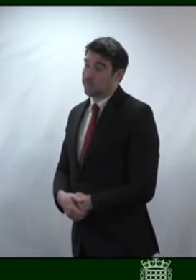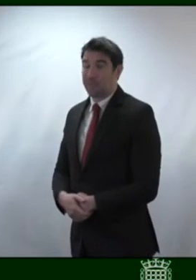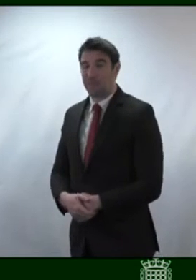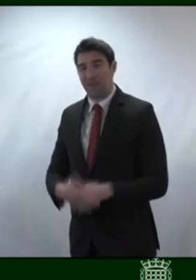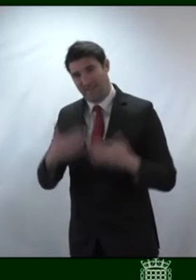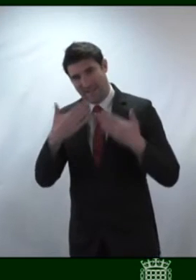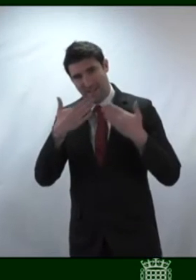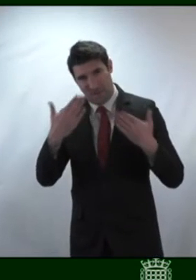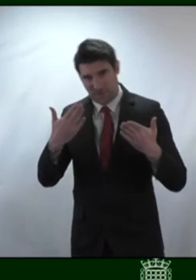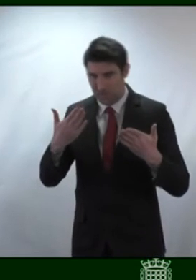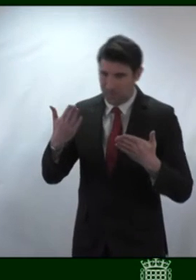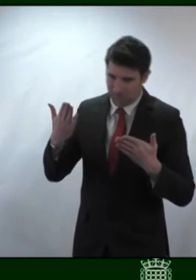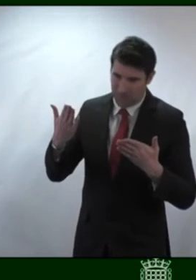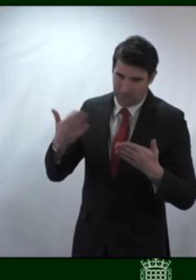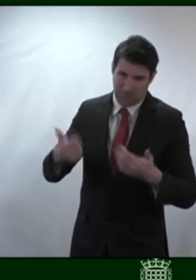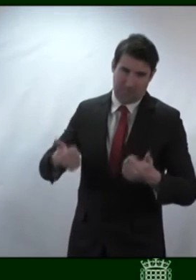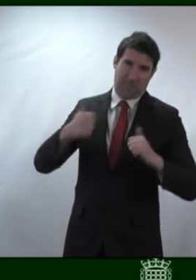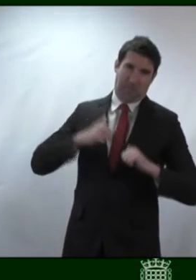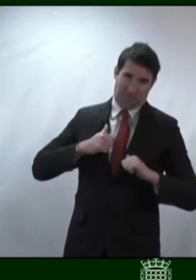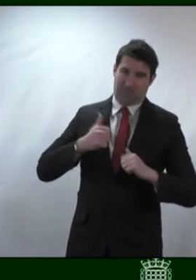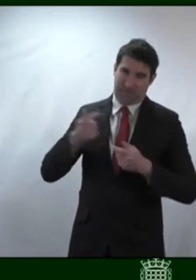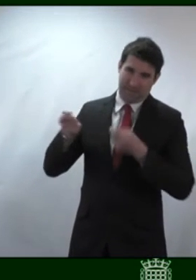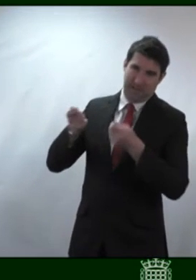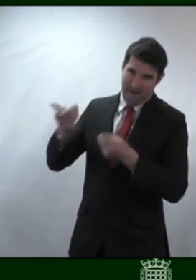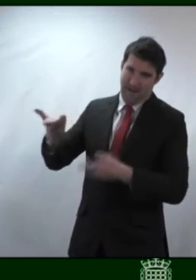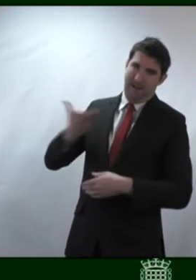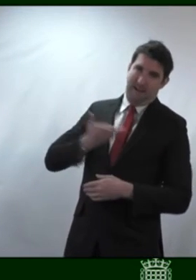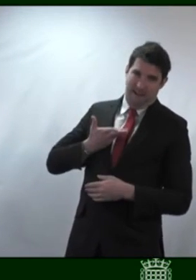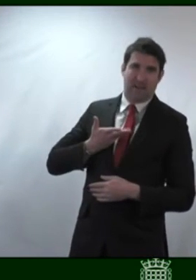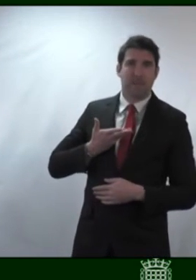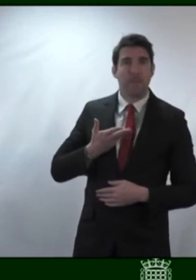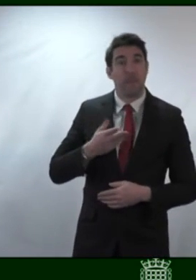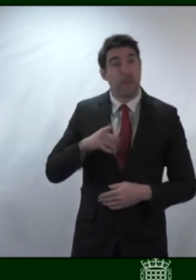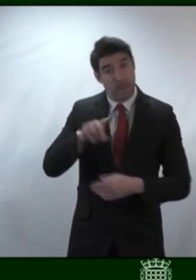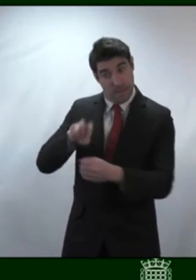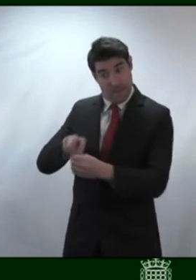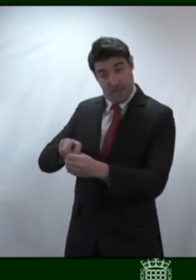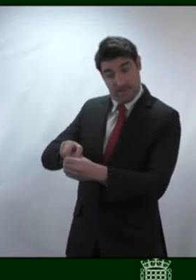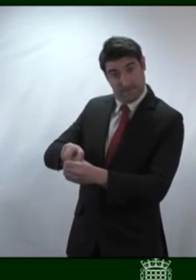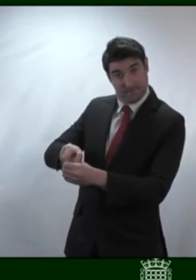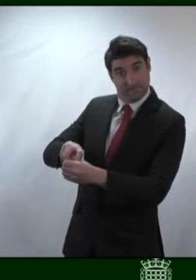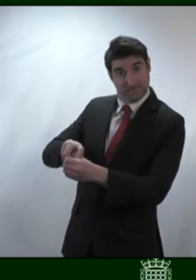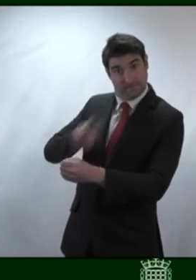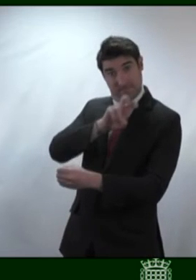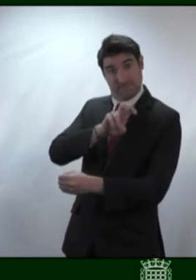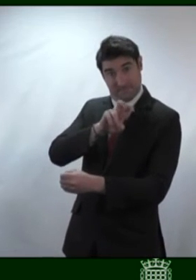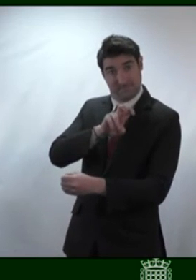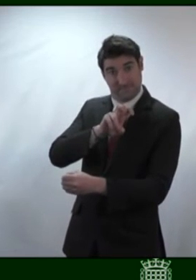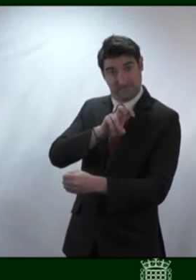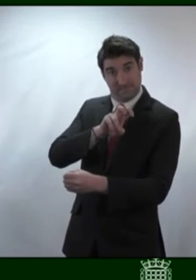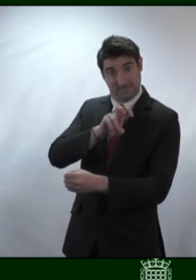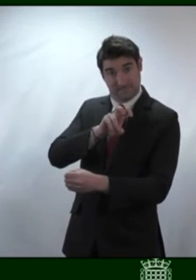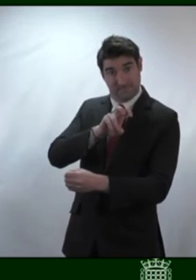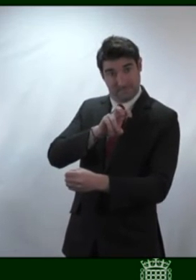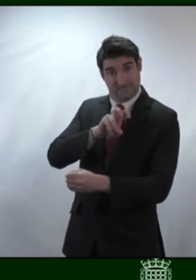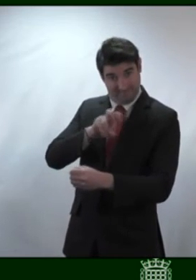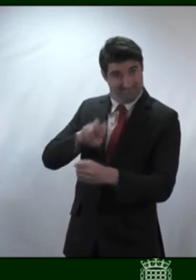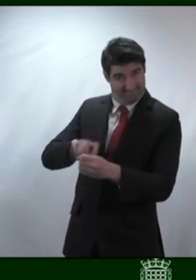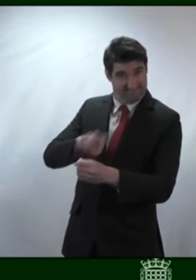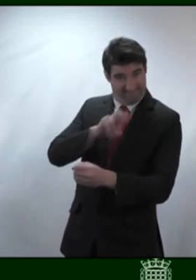delivered the historic British people’s votes for Brexit. Regardless of the outcome of the current